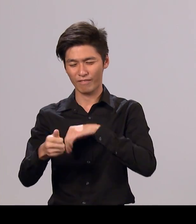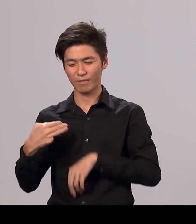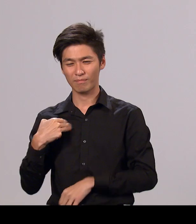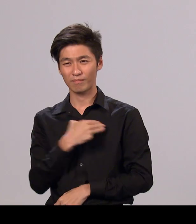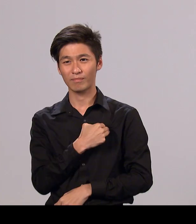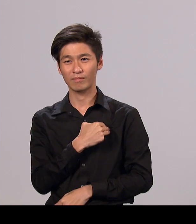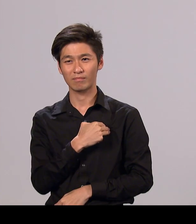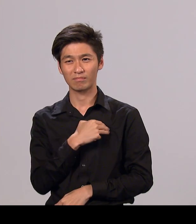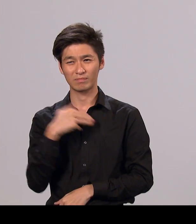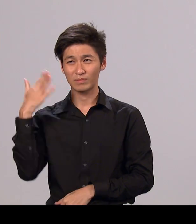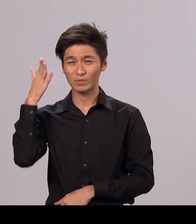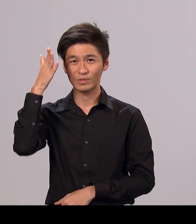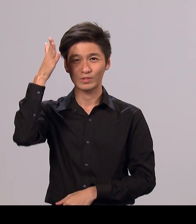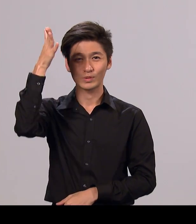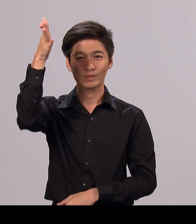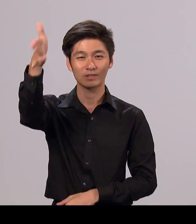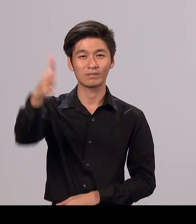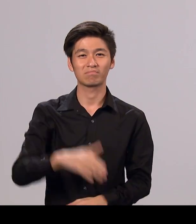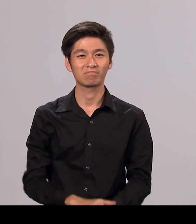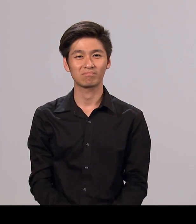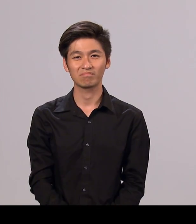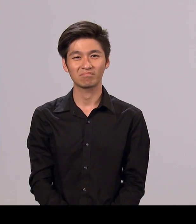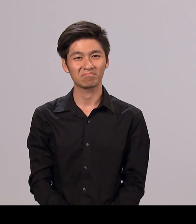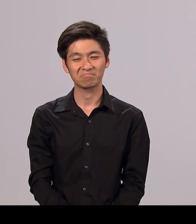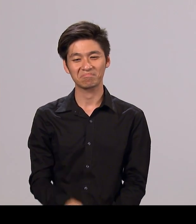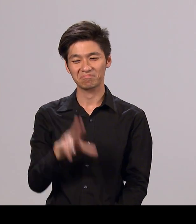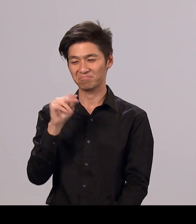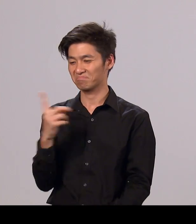In the long run, nobody will take ASEAN seriously.